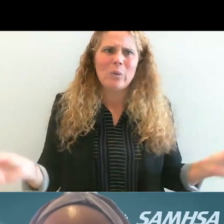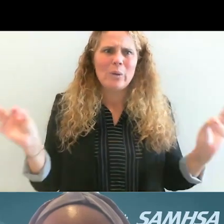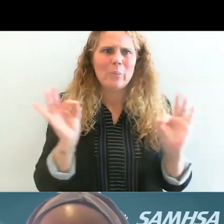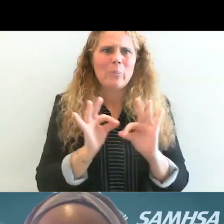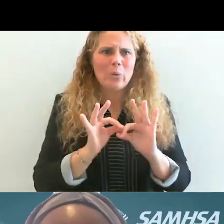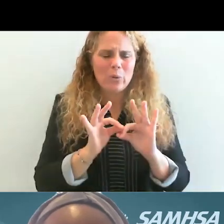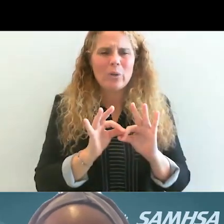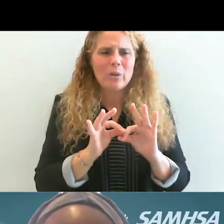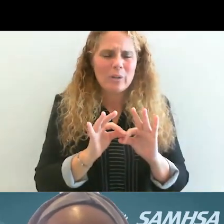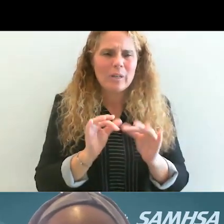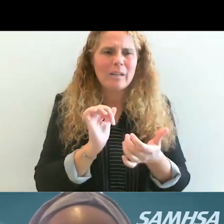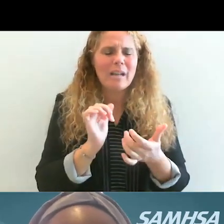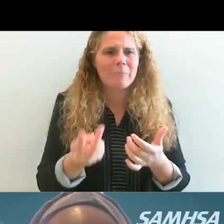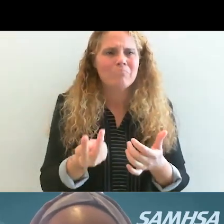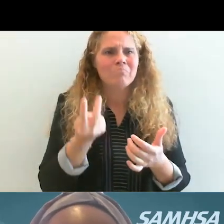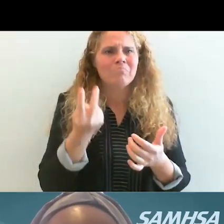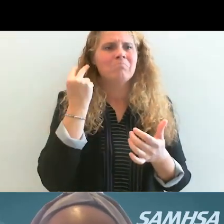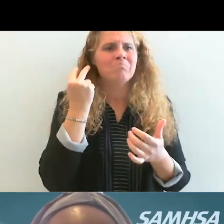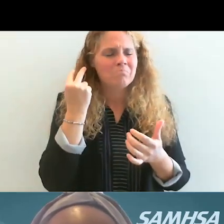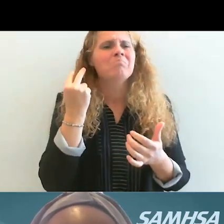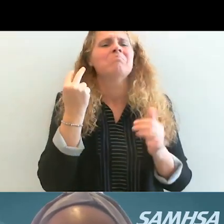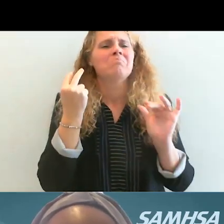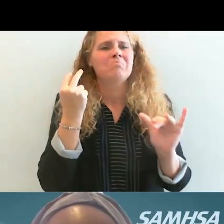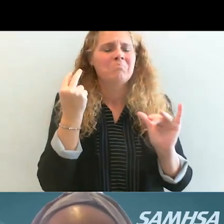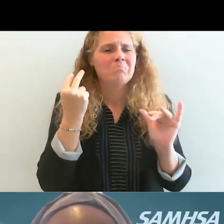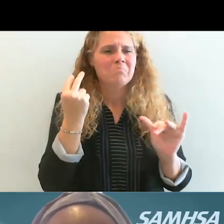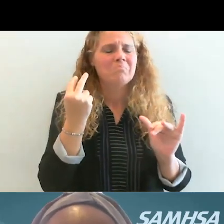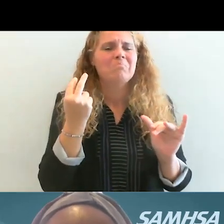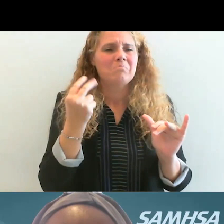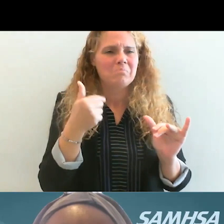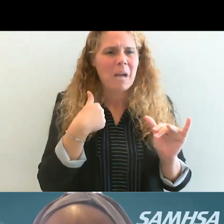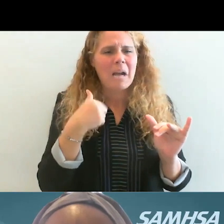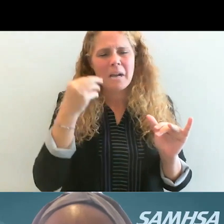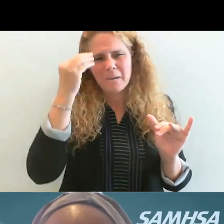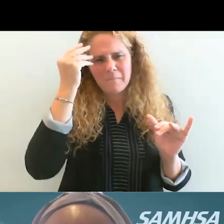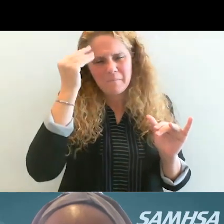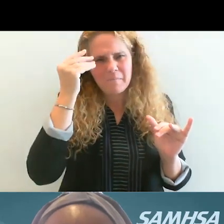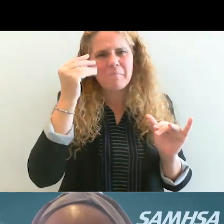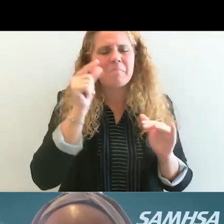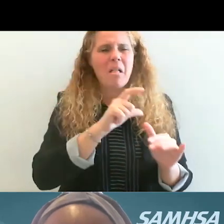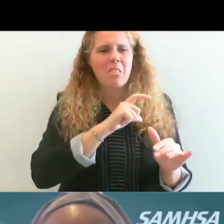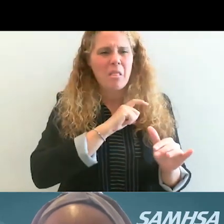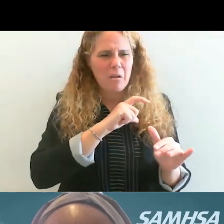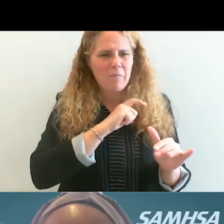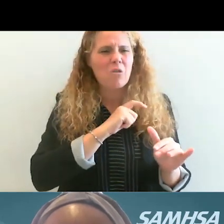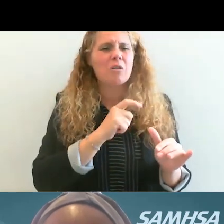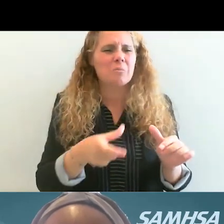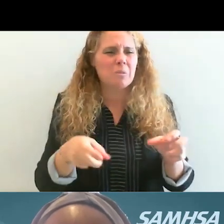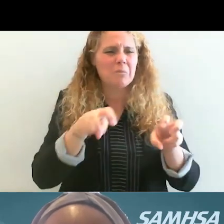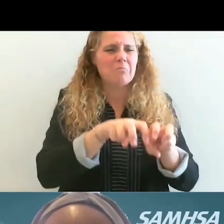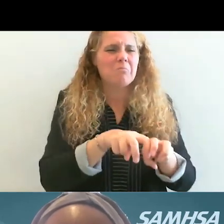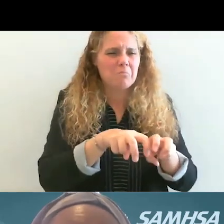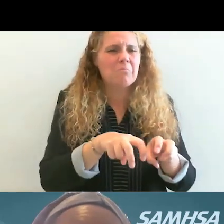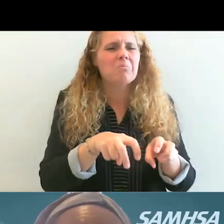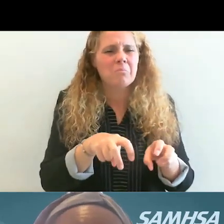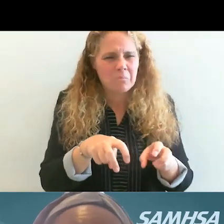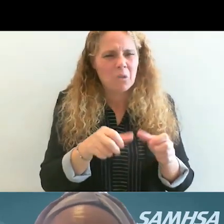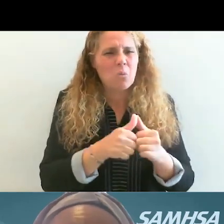AS I REFLECT ON THAT, I WAS ABLE TO DO A LAW ENFORCEMENT RIDE ALONG AS WELL AND ALSO THE